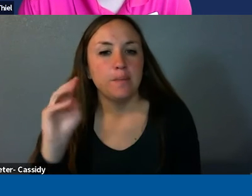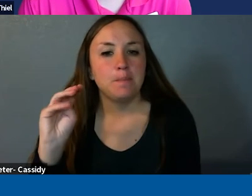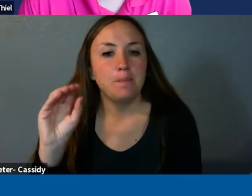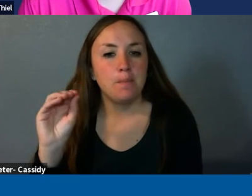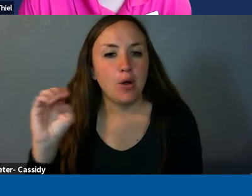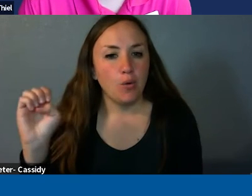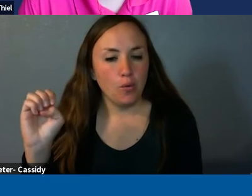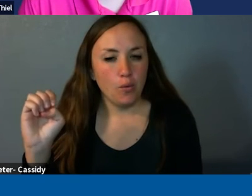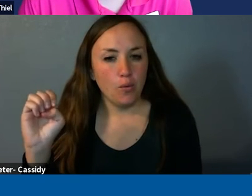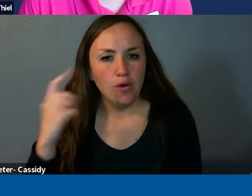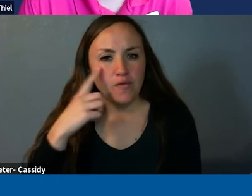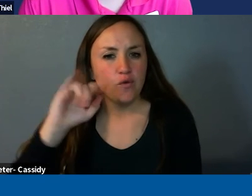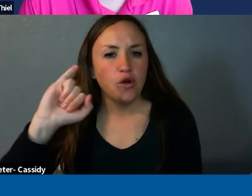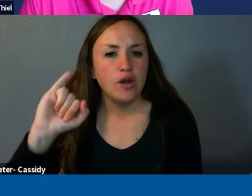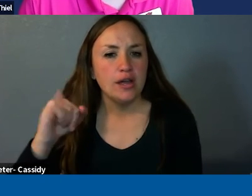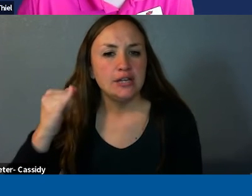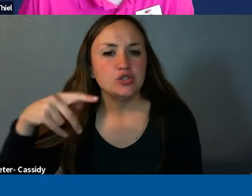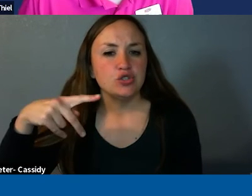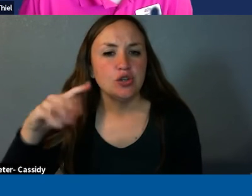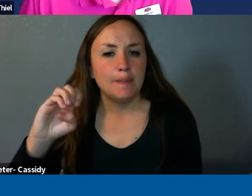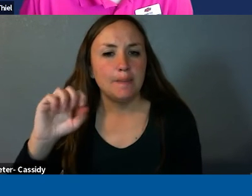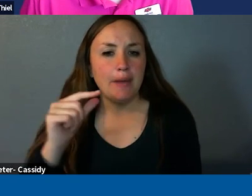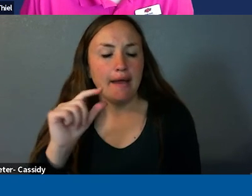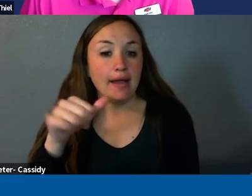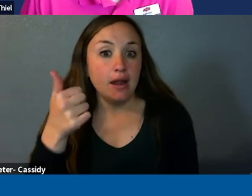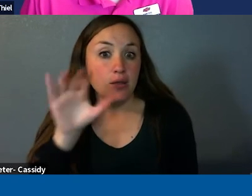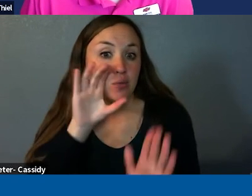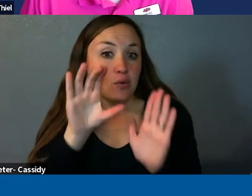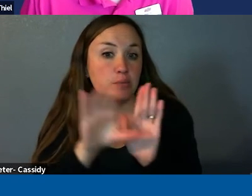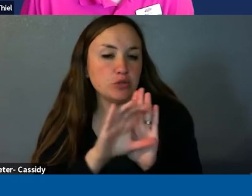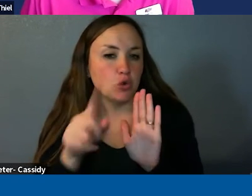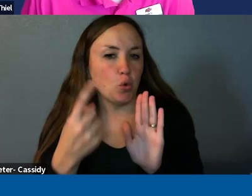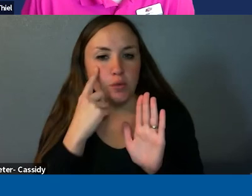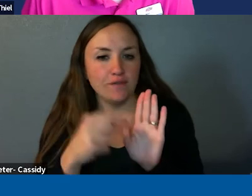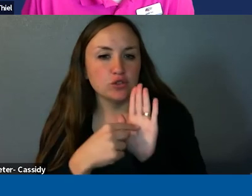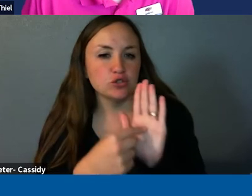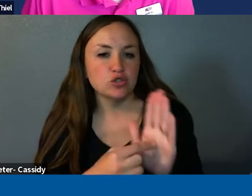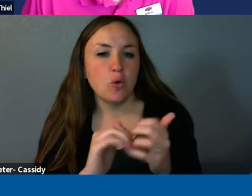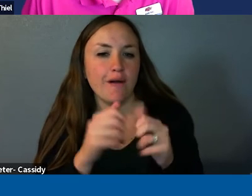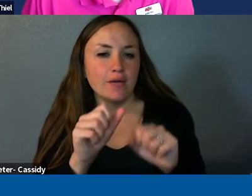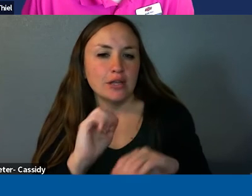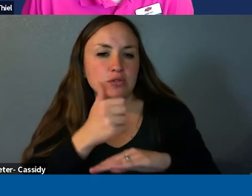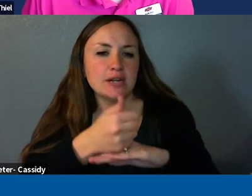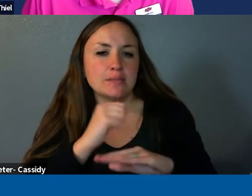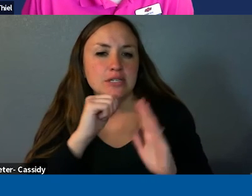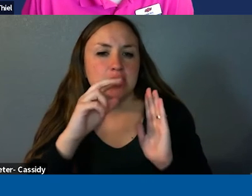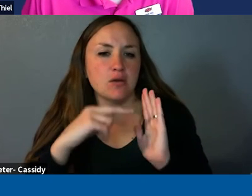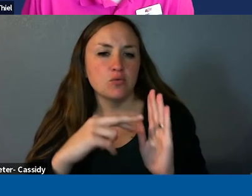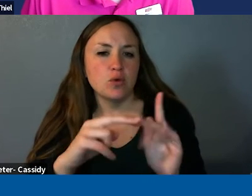For the JPEGs and other images that are just for show, how do you set it to not read to the screen reader?